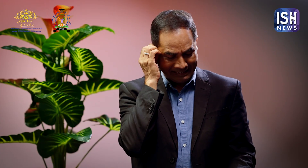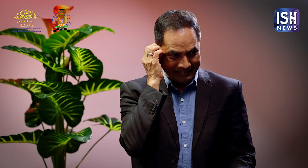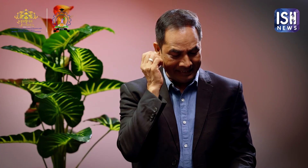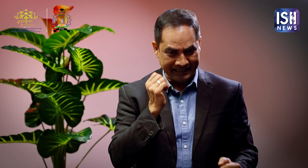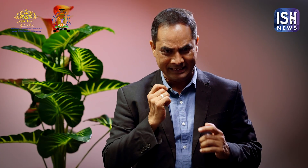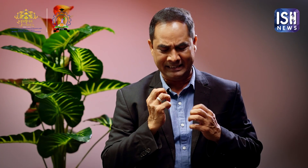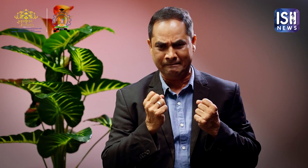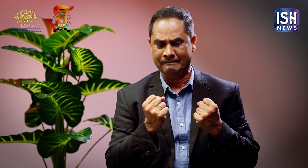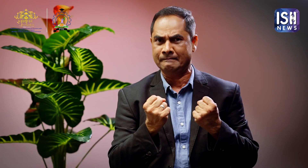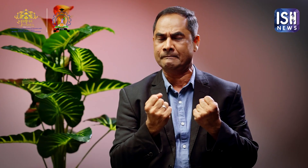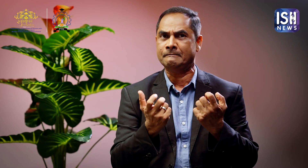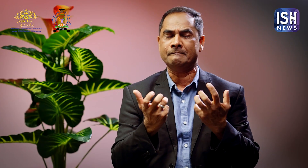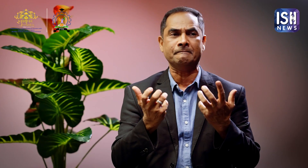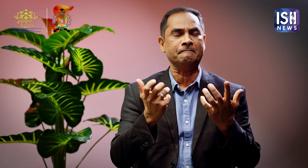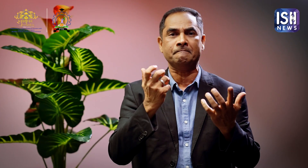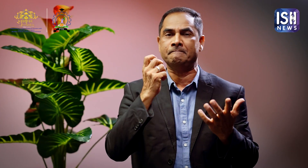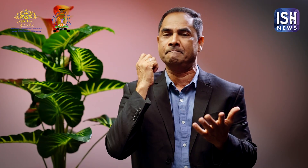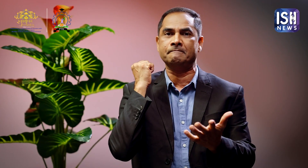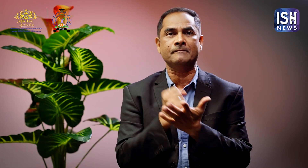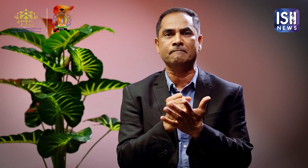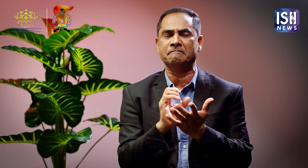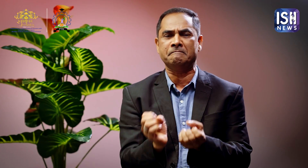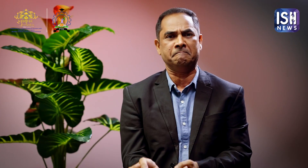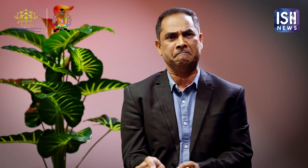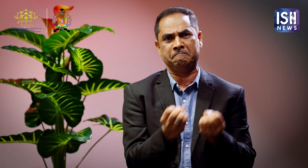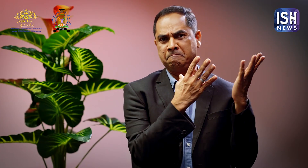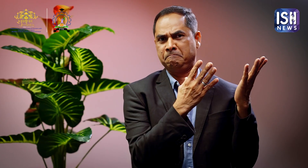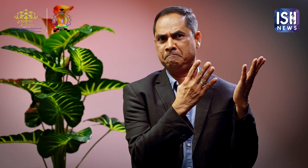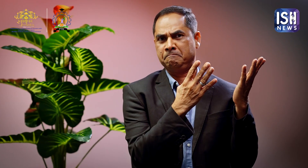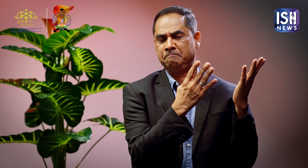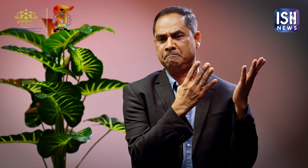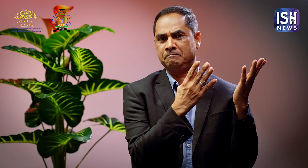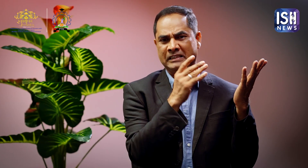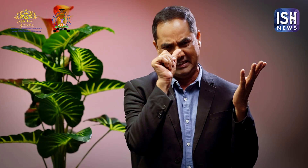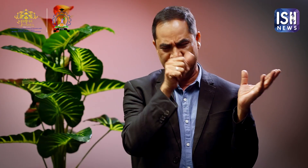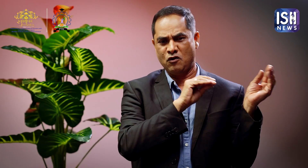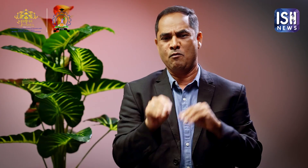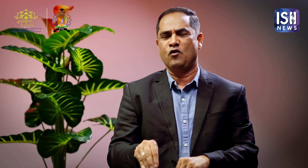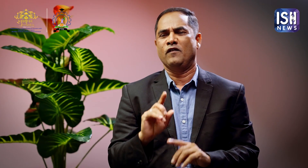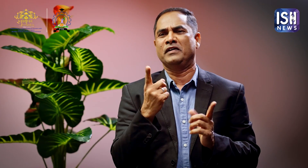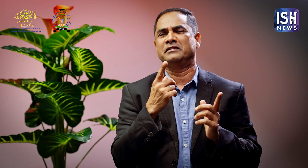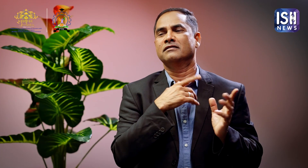After a long thought, I made a firm determination to sacrifice the job and make a bold move to India.